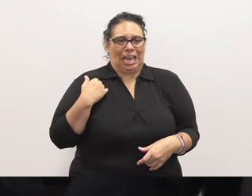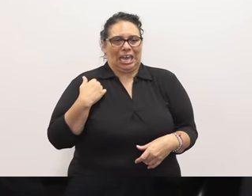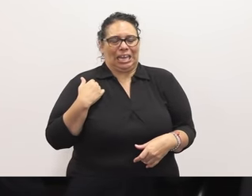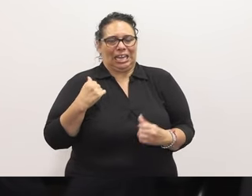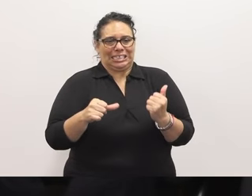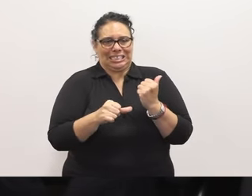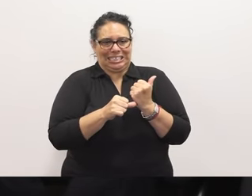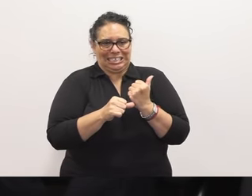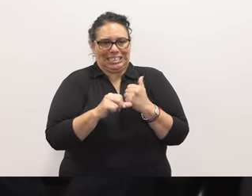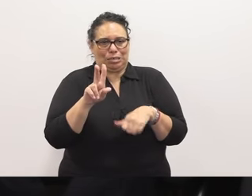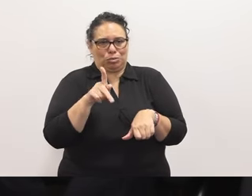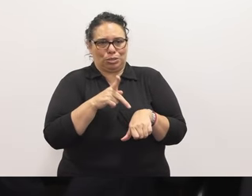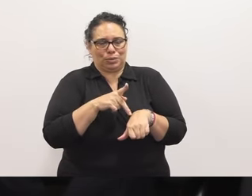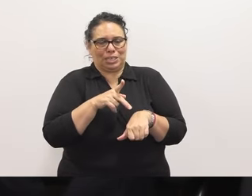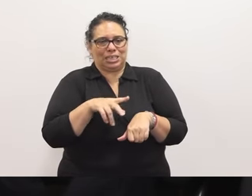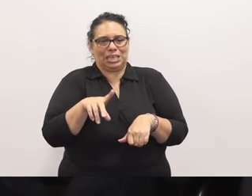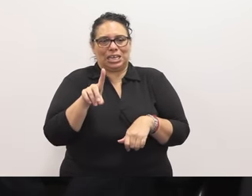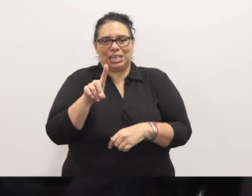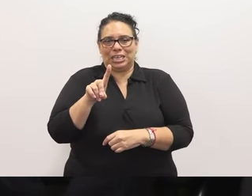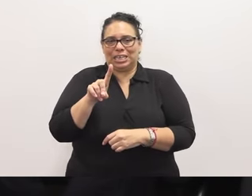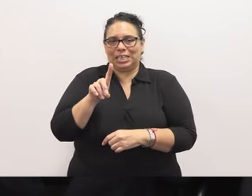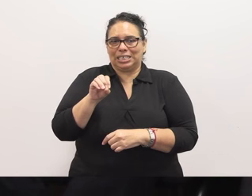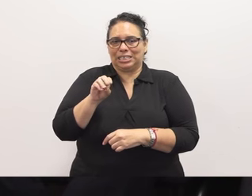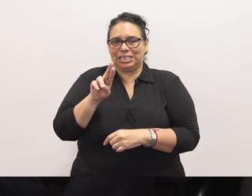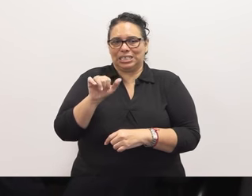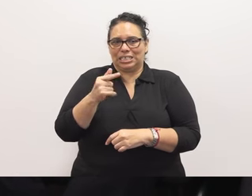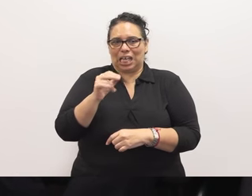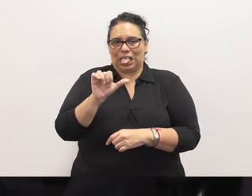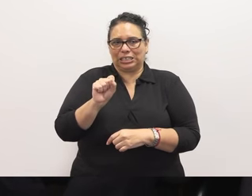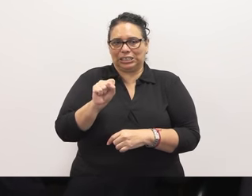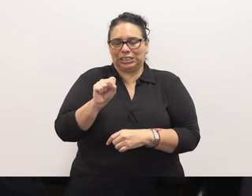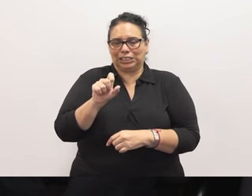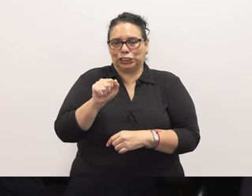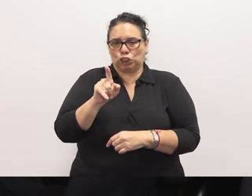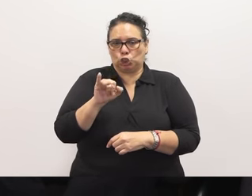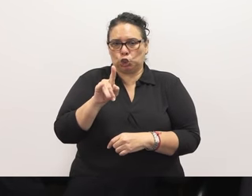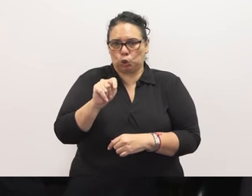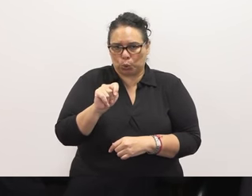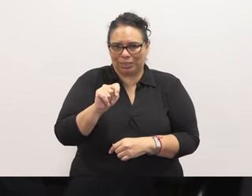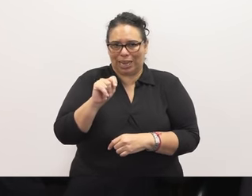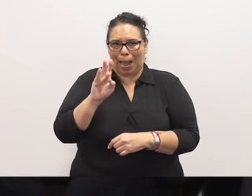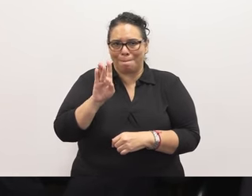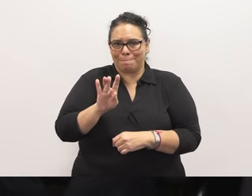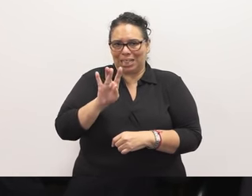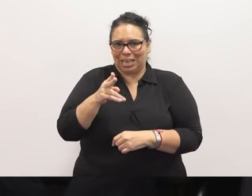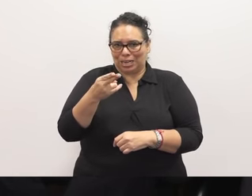I talk about him all the time, Douglas Stewart. And he was fantastic at Millikan all things considered.